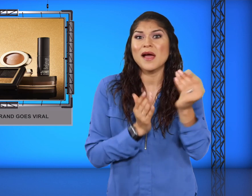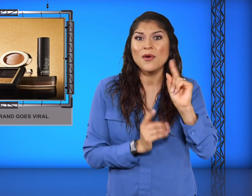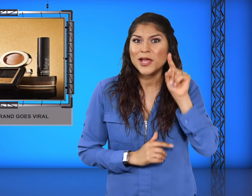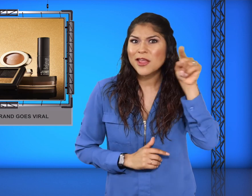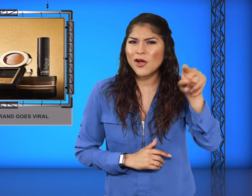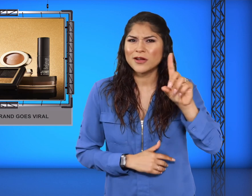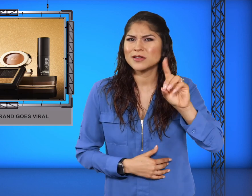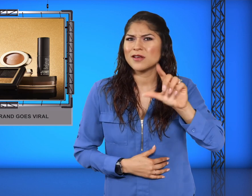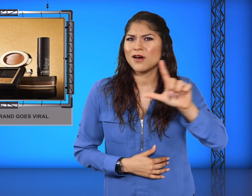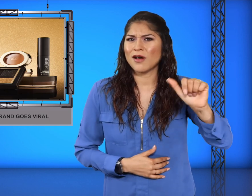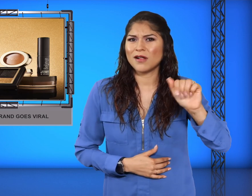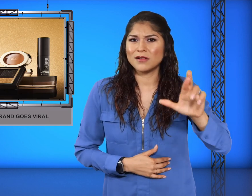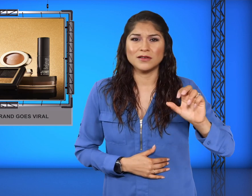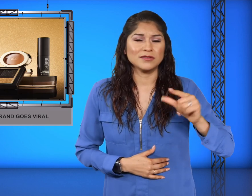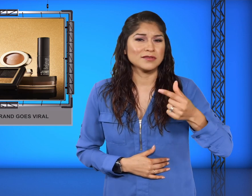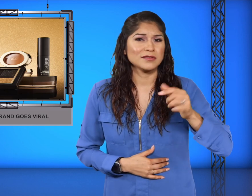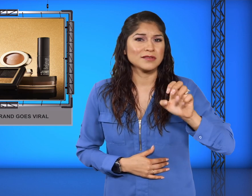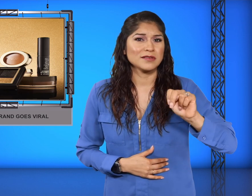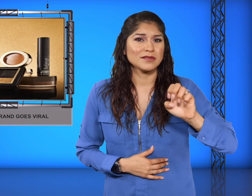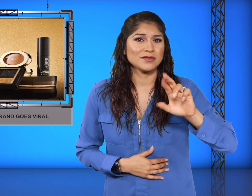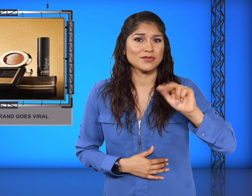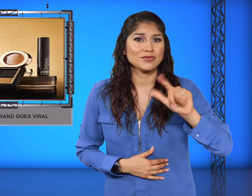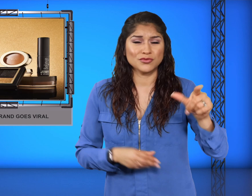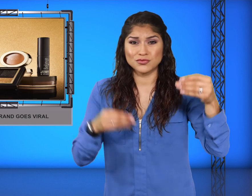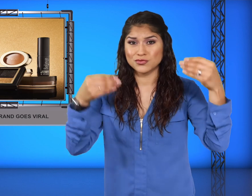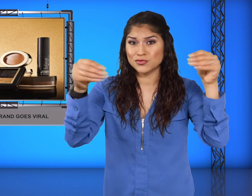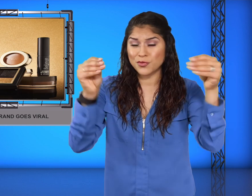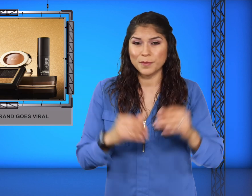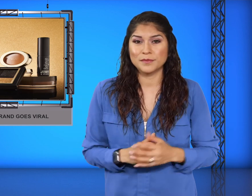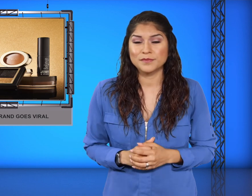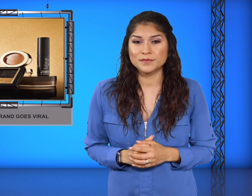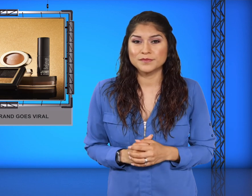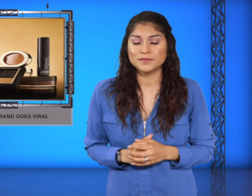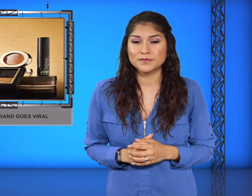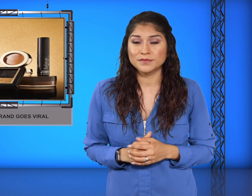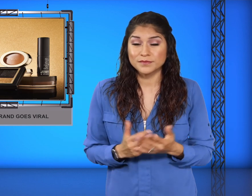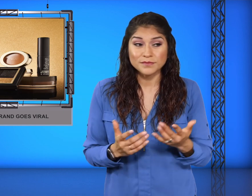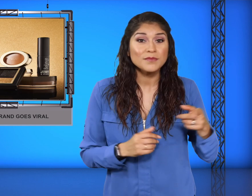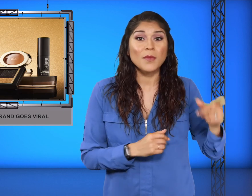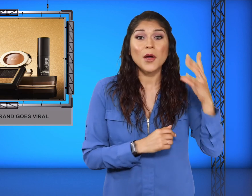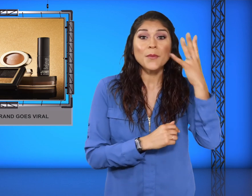you can only get at Dollar General stores.